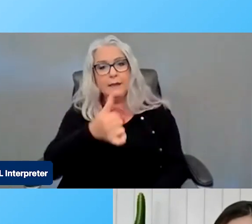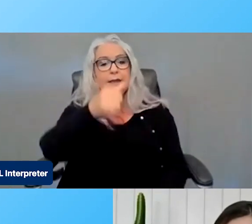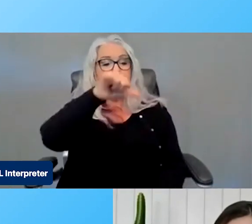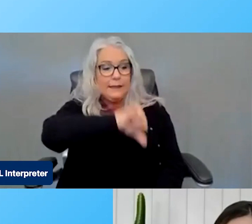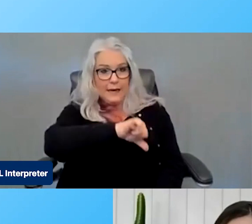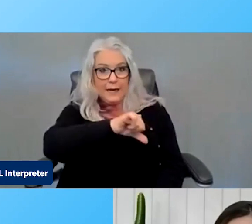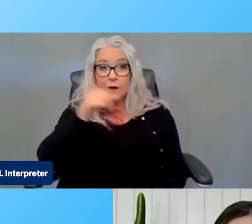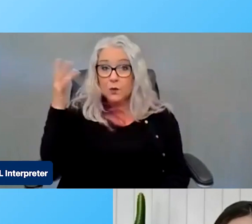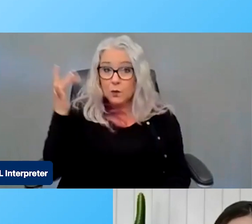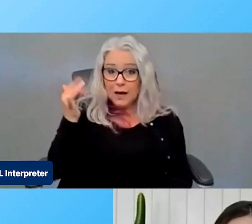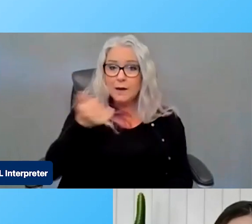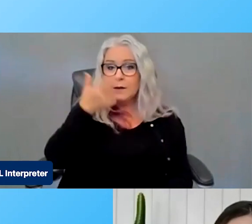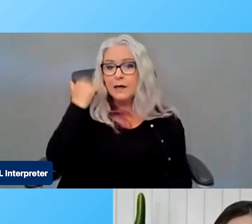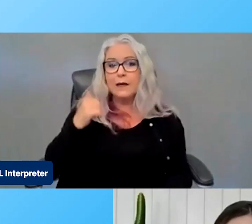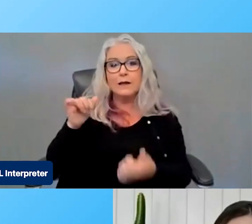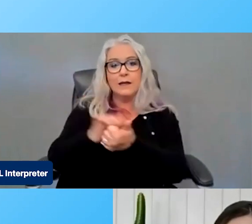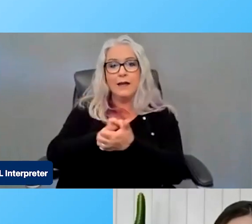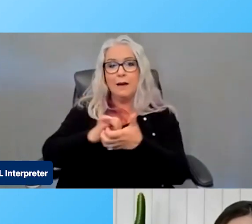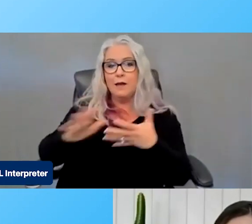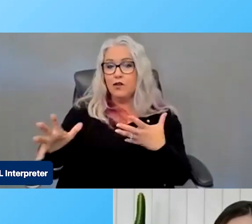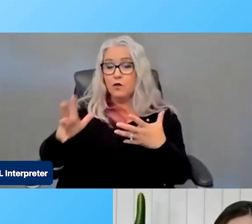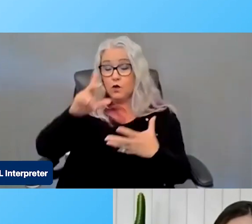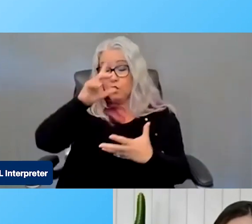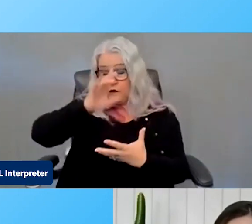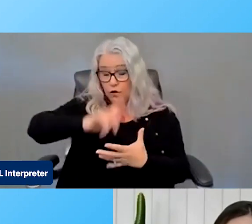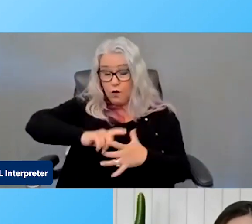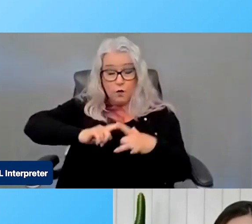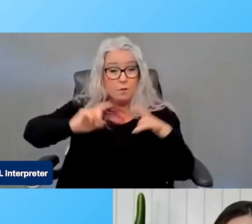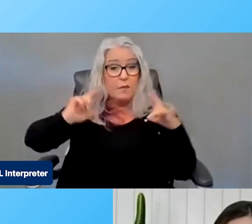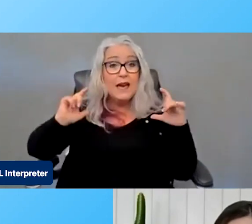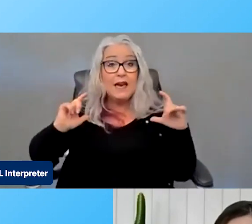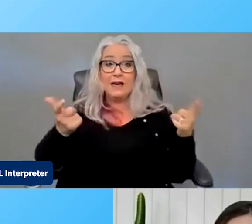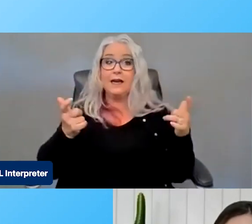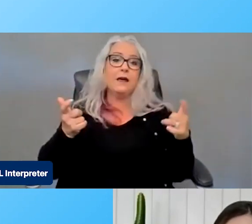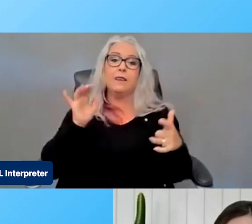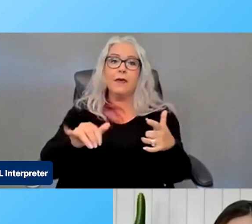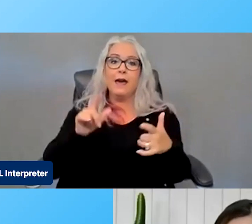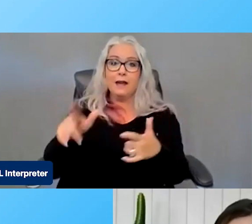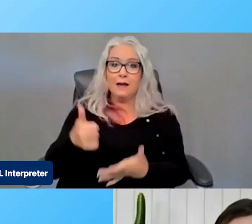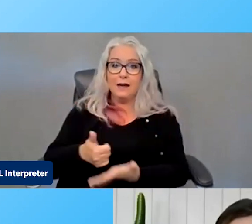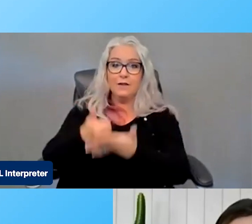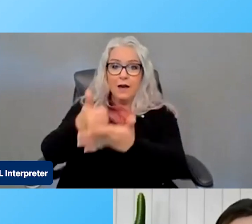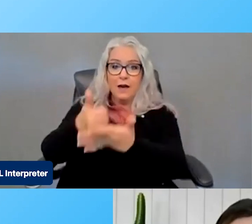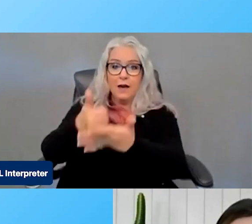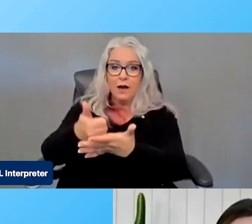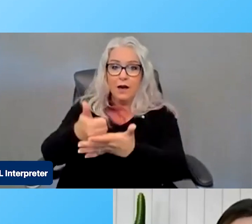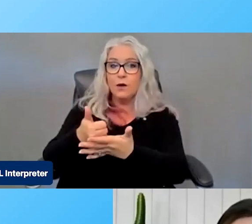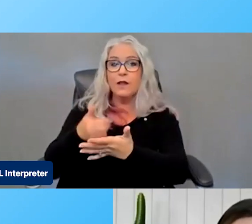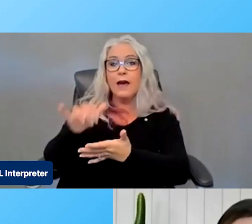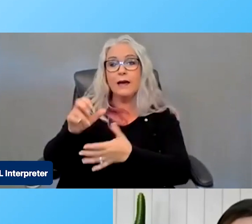because the damages were so monumental the assistance throughout the program would